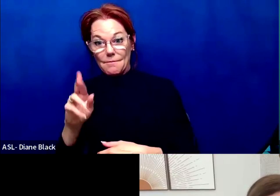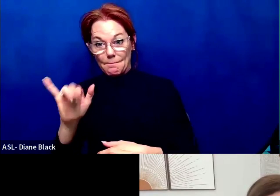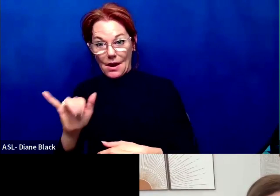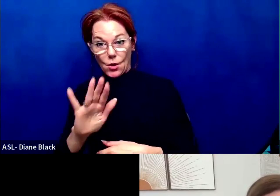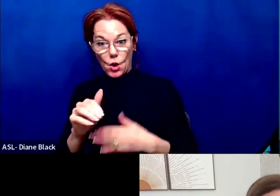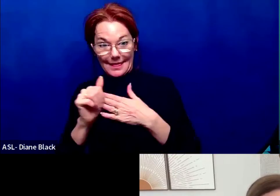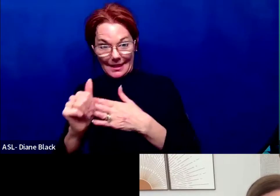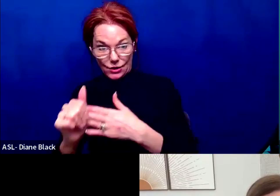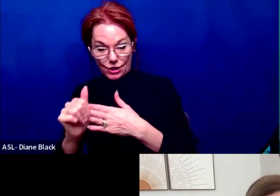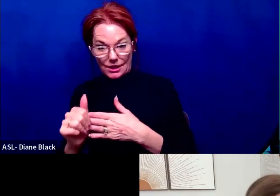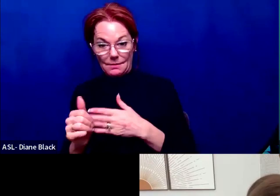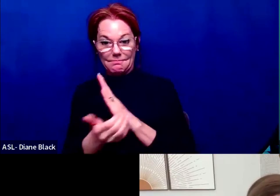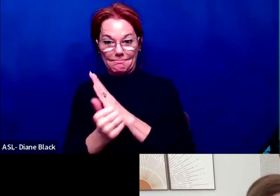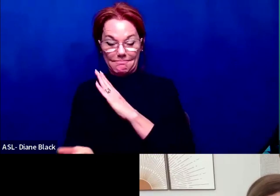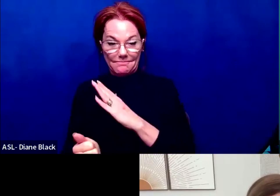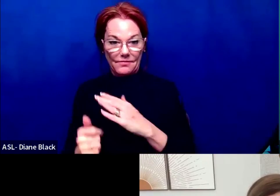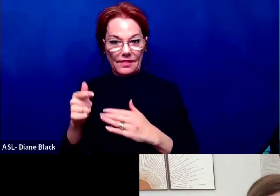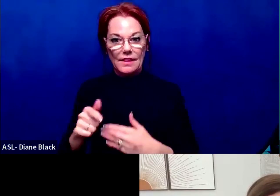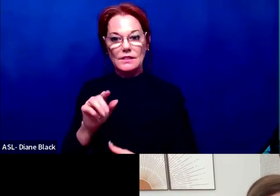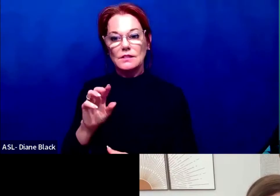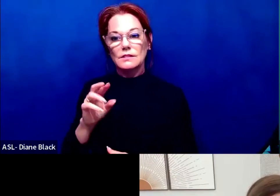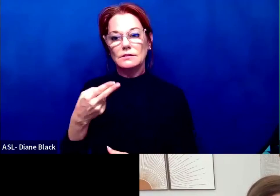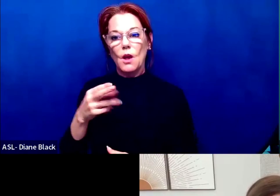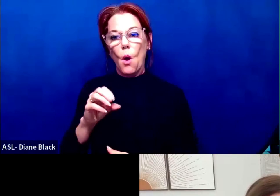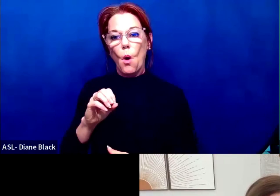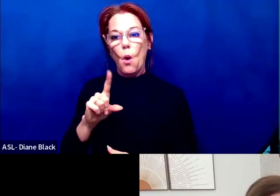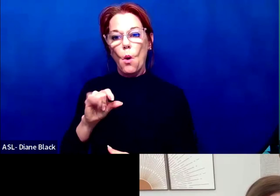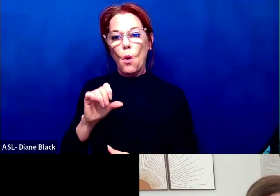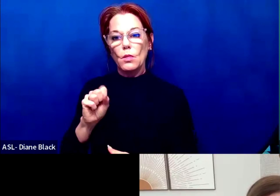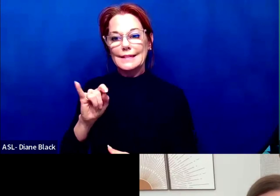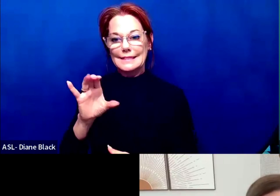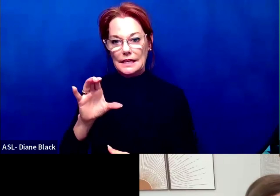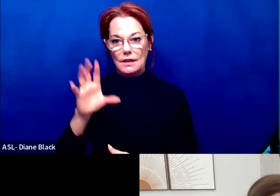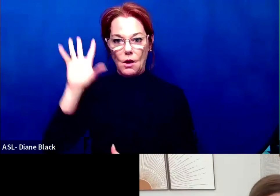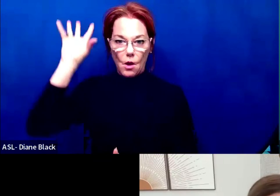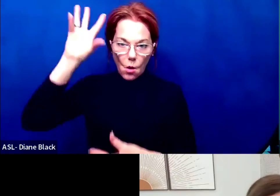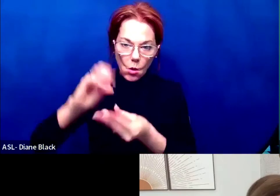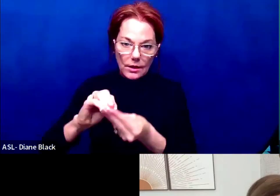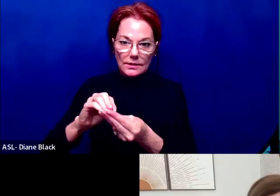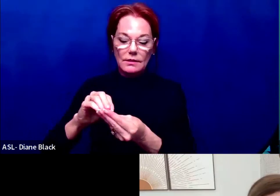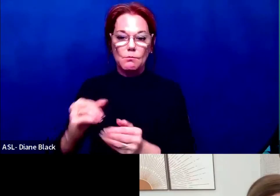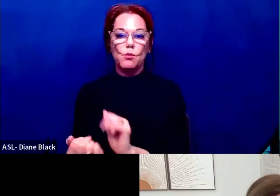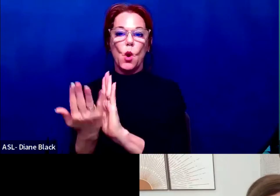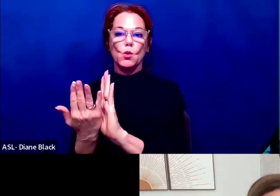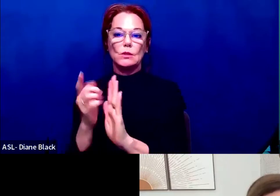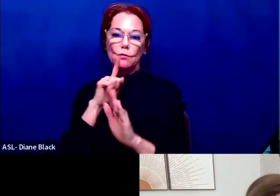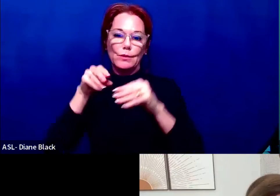leadership, this holistic approach that Mary just described, has already been trickling down to the state and